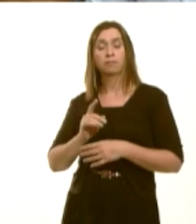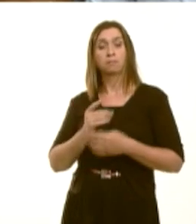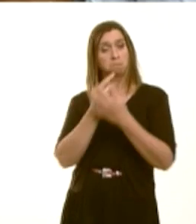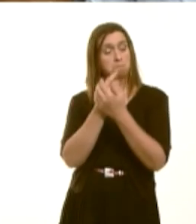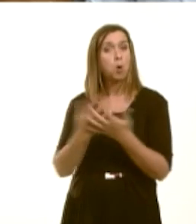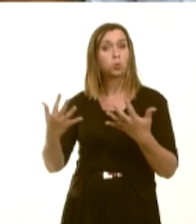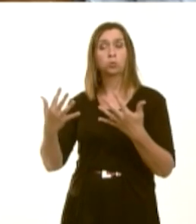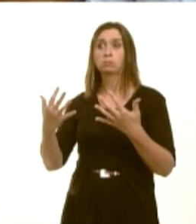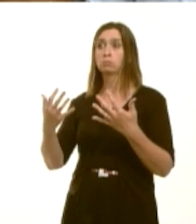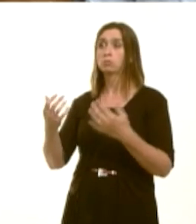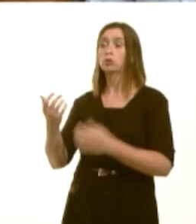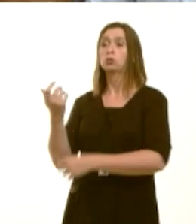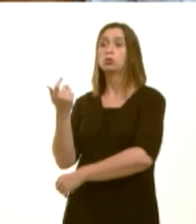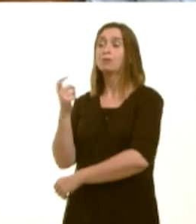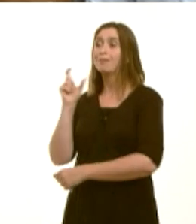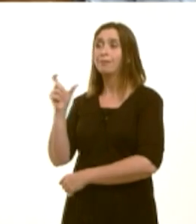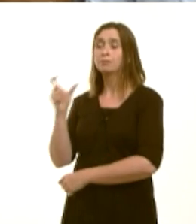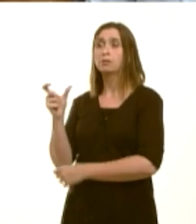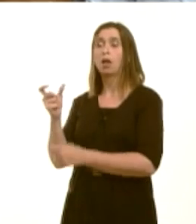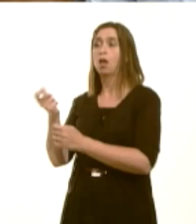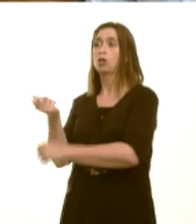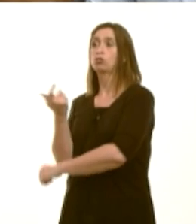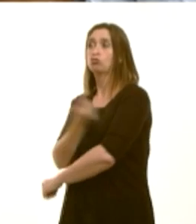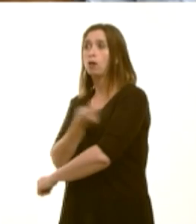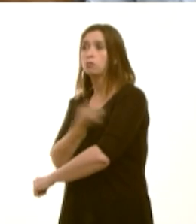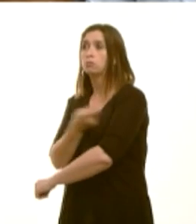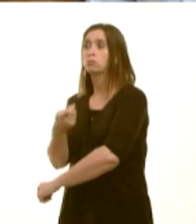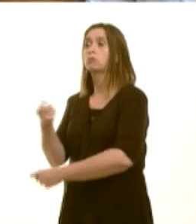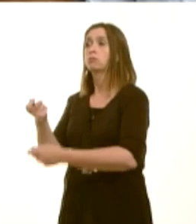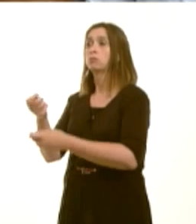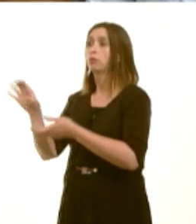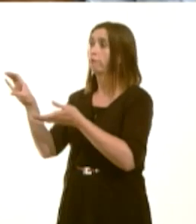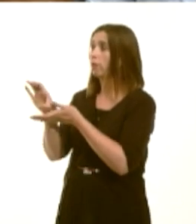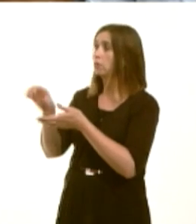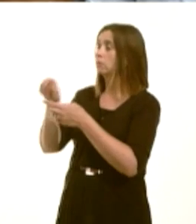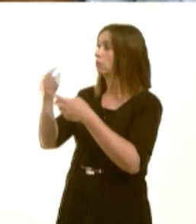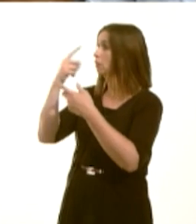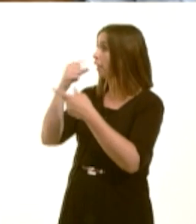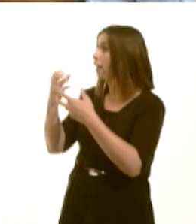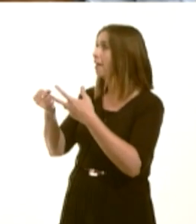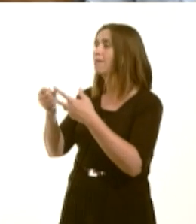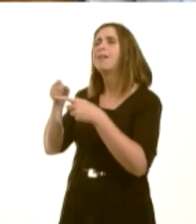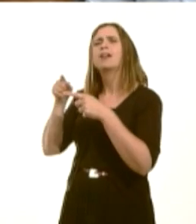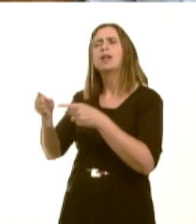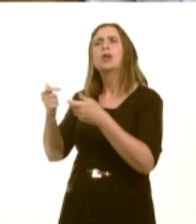the drugs that are available through the cancer drugs fund in England are not life-saving drugs. For most people, they are drugs that sometimes extend life by a few weeks, a few